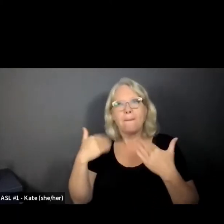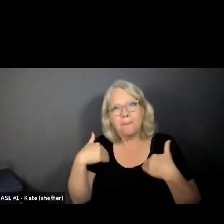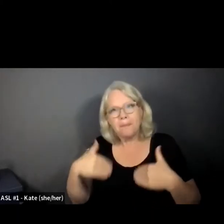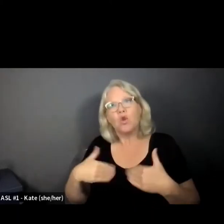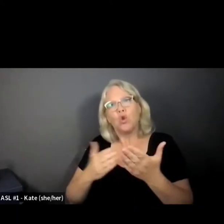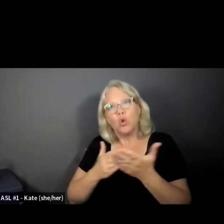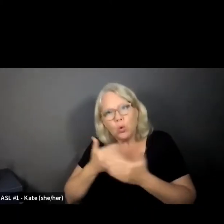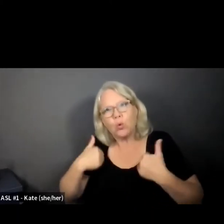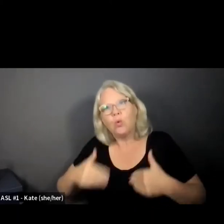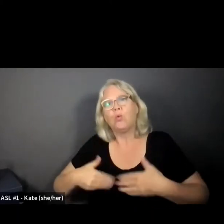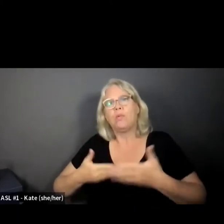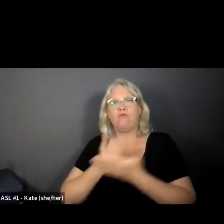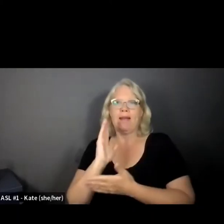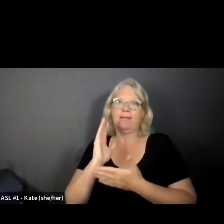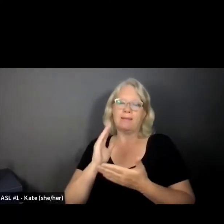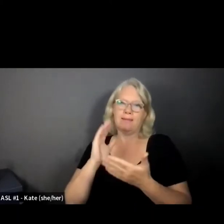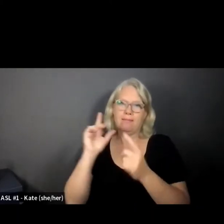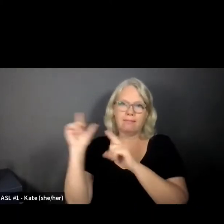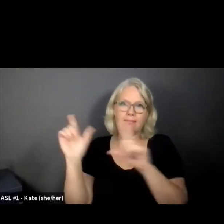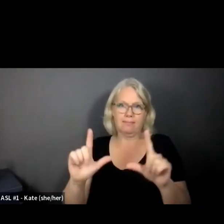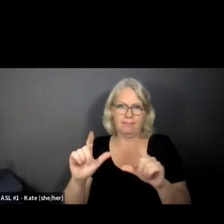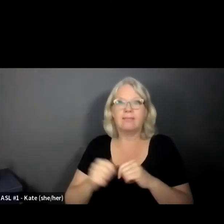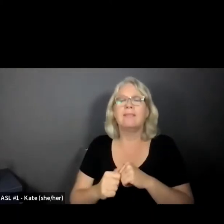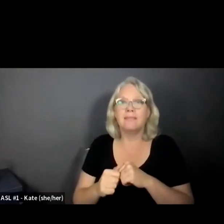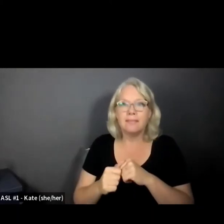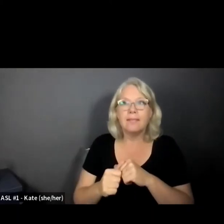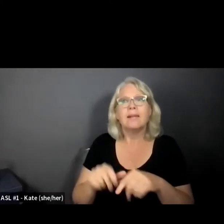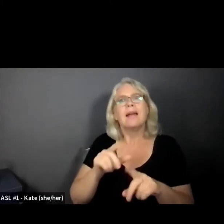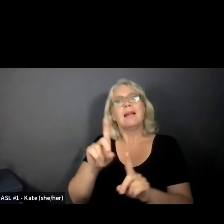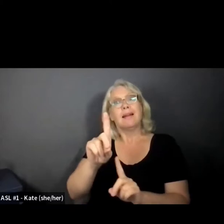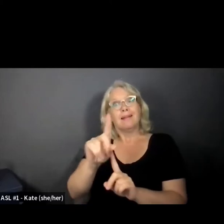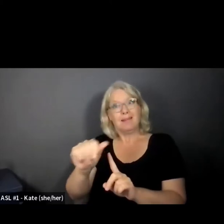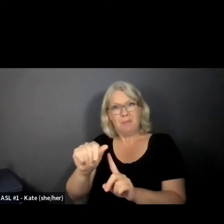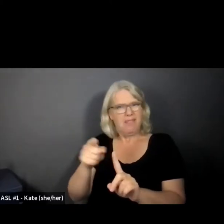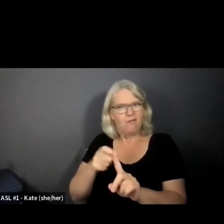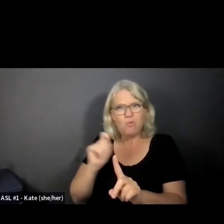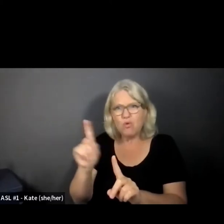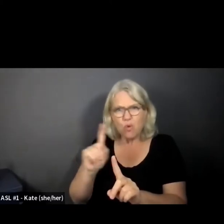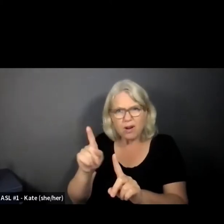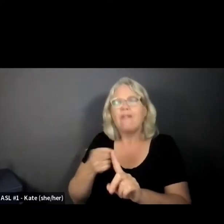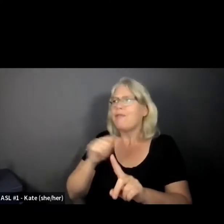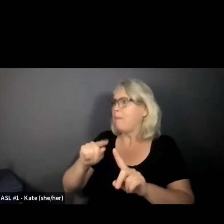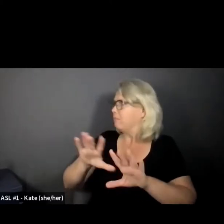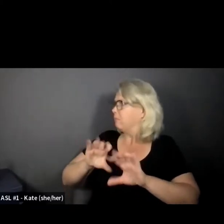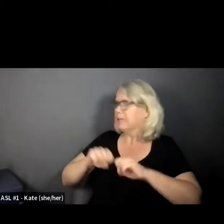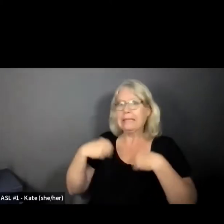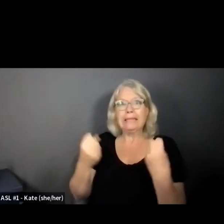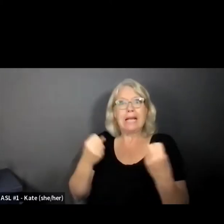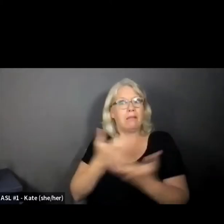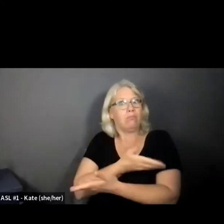RECOGNIZES DISABILITY IS OFTEN THE CONSEQUENCE OF SOCIALLY CONSTRUCTED BARRIERS.